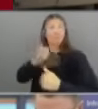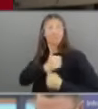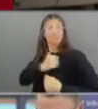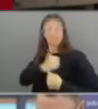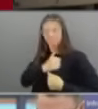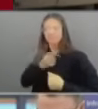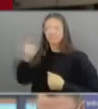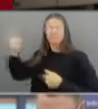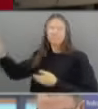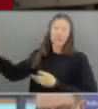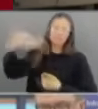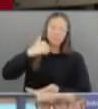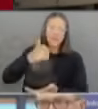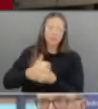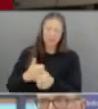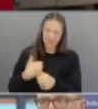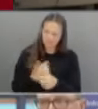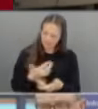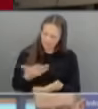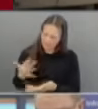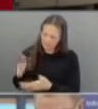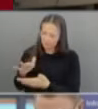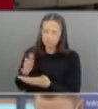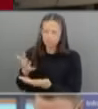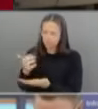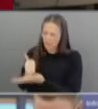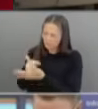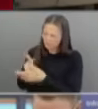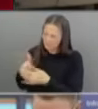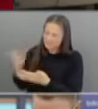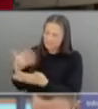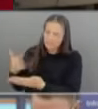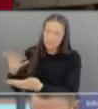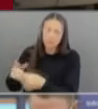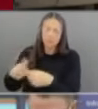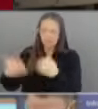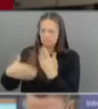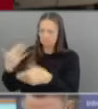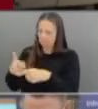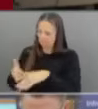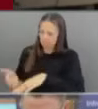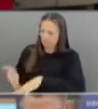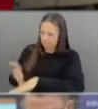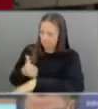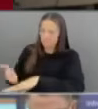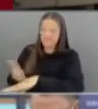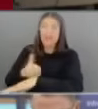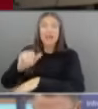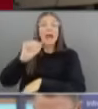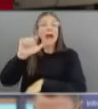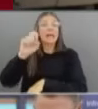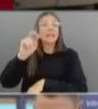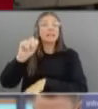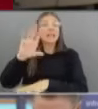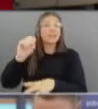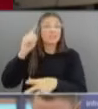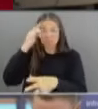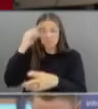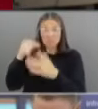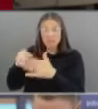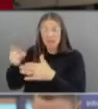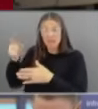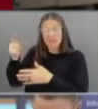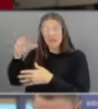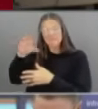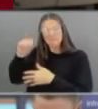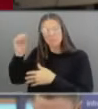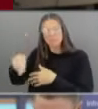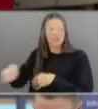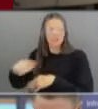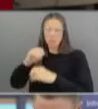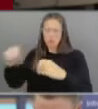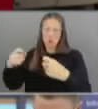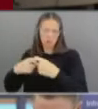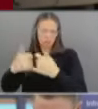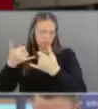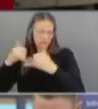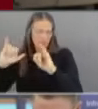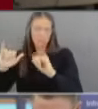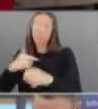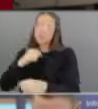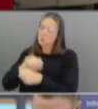WE WORKED OVERNIGHT REALLY CLOSELY WITH OUR NATIONAL GUARD FOLKS TO TO MOVE RESOURCES INTO THAT AREA THAT WE KNOW THAT IS REALLY SUFFERING RIGHT NOW WITH NEARLY 50% OF THOSE CUSTOMERS IN